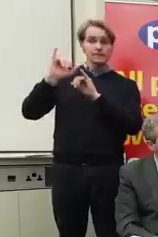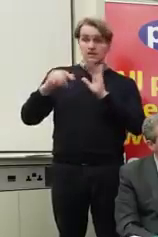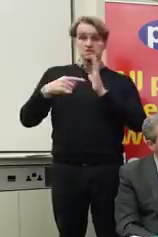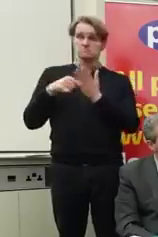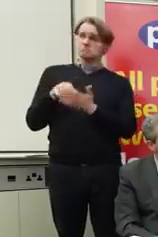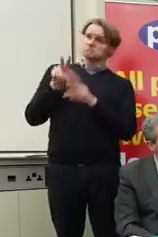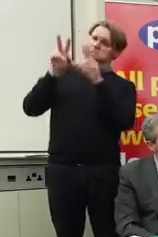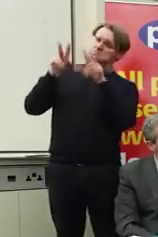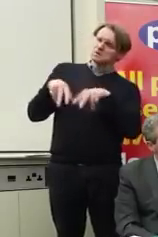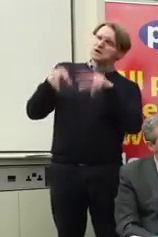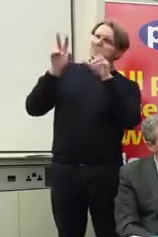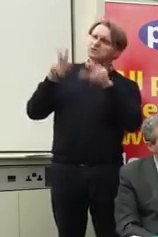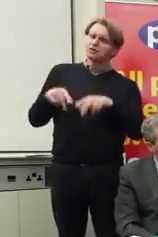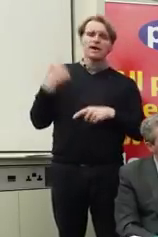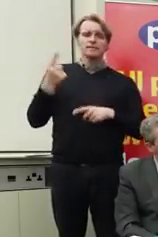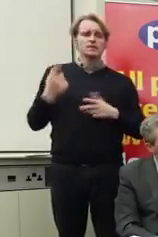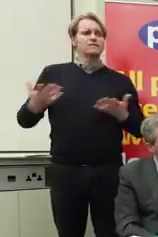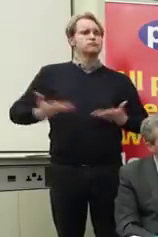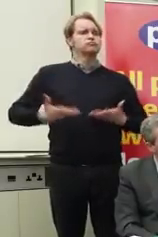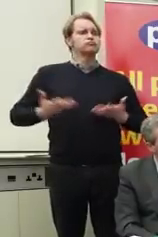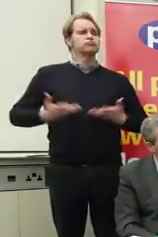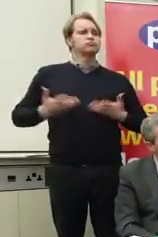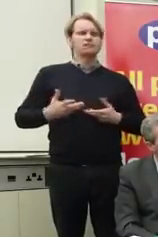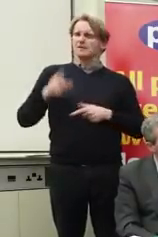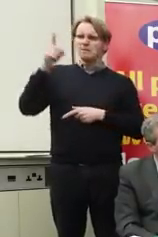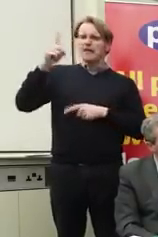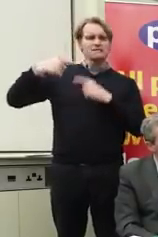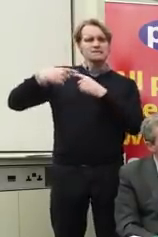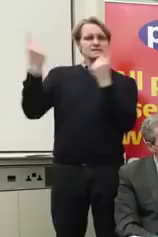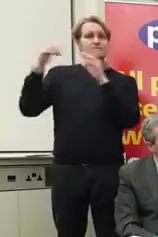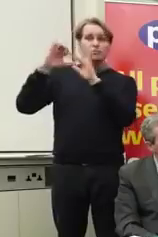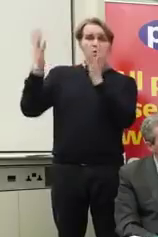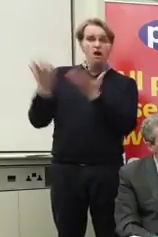I said complacency but also just how cut off they are from the real world and then we